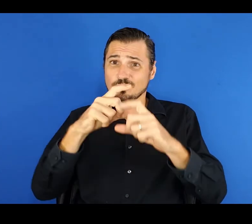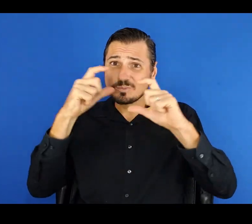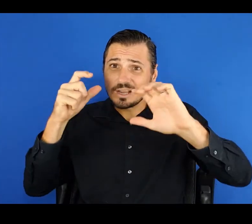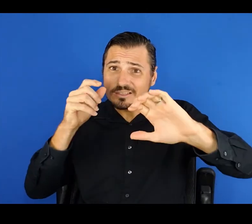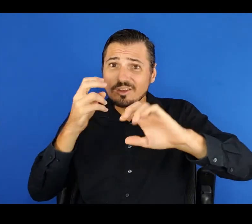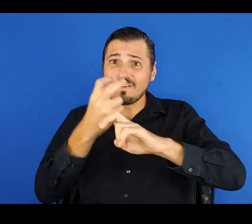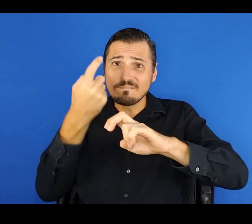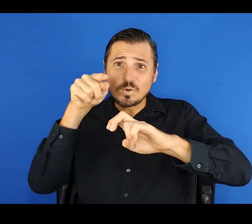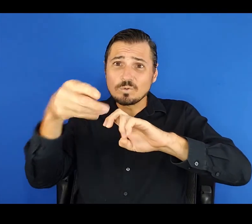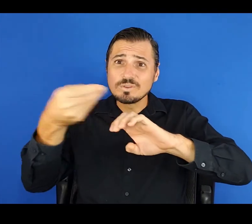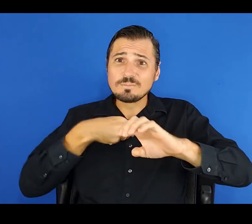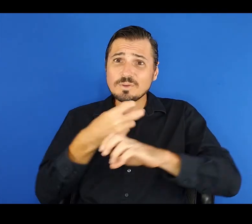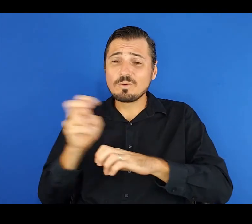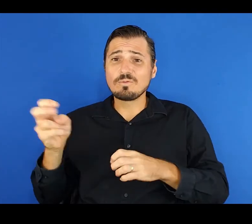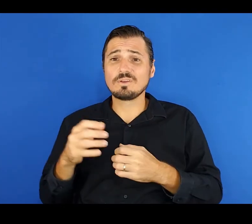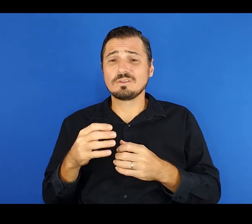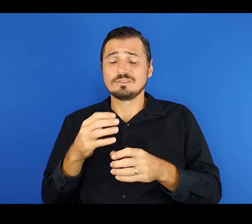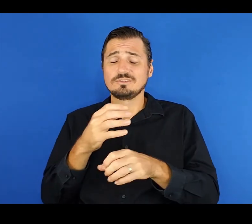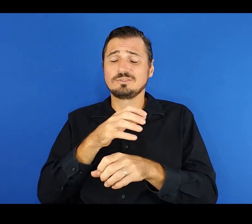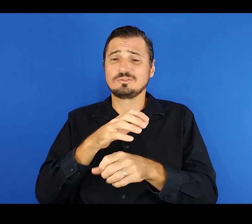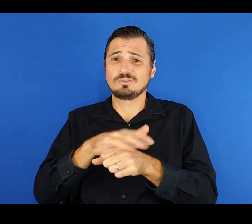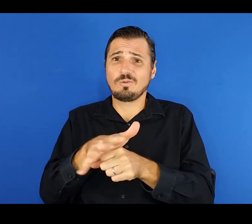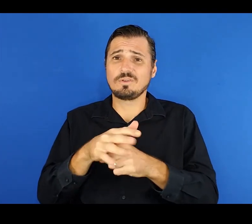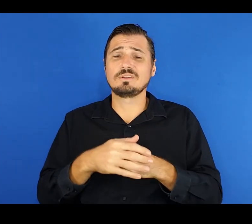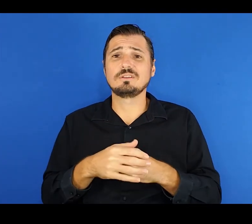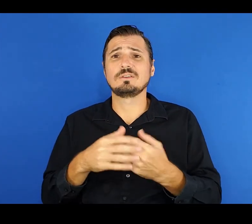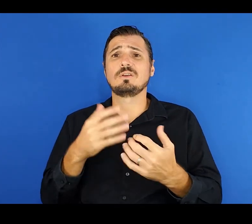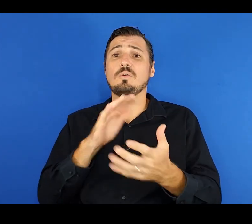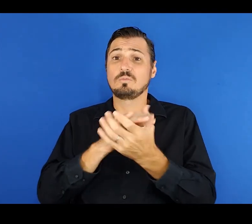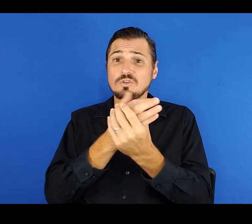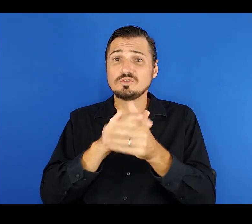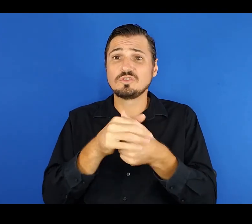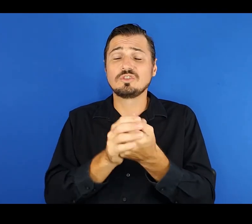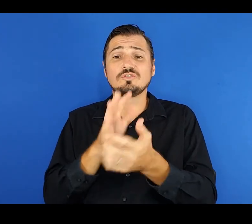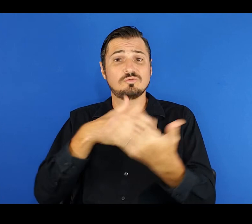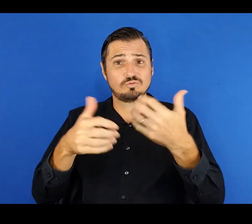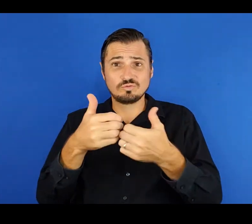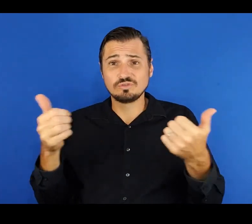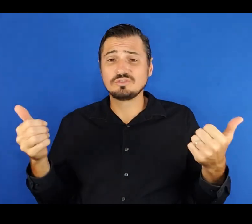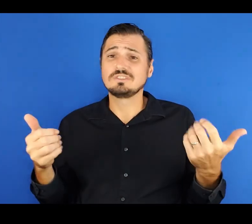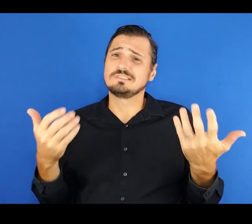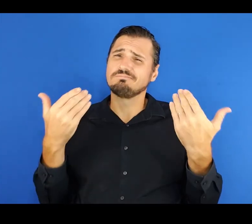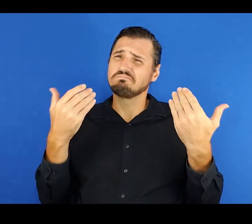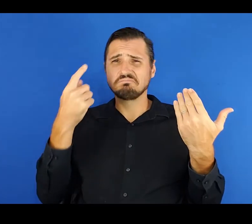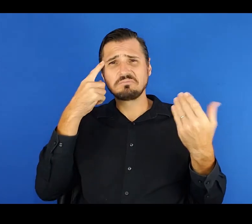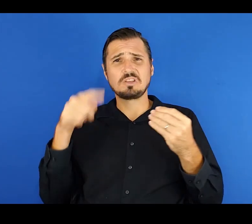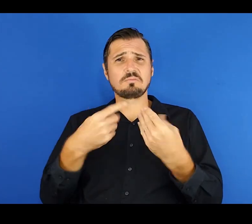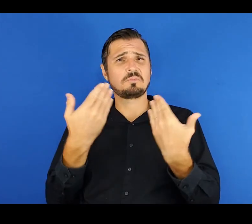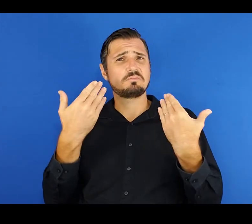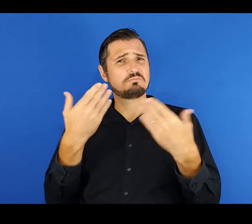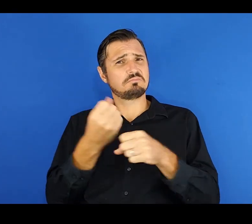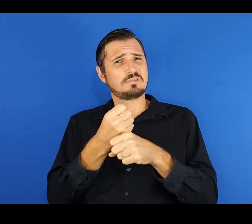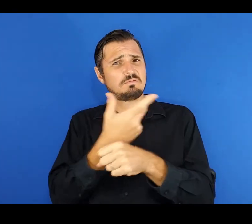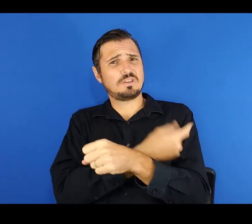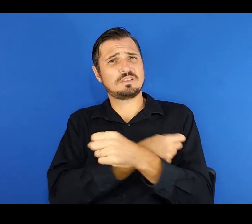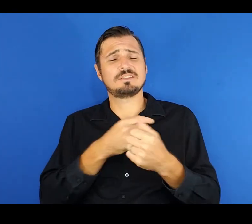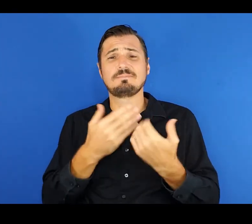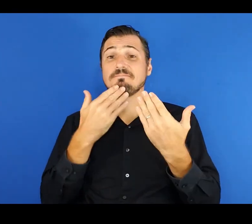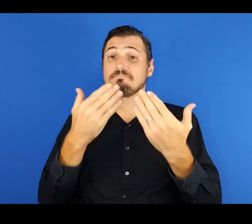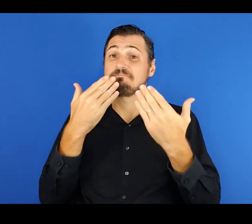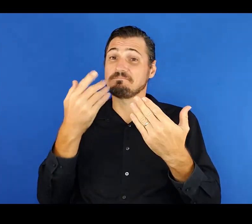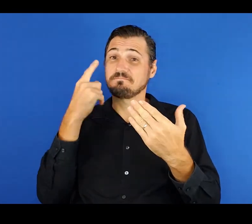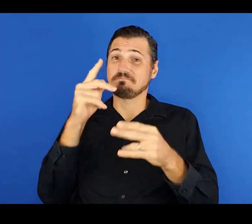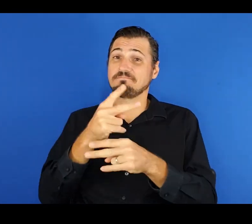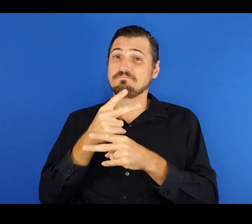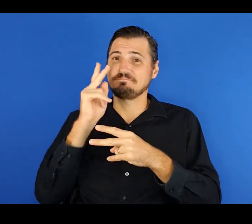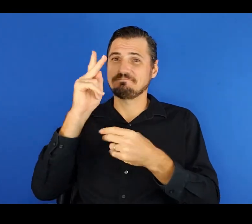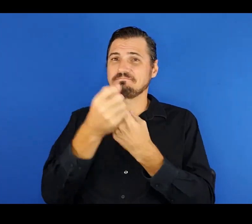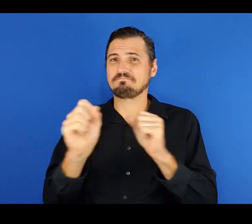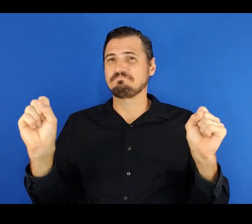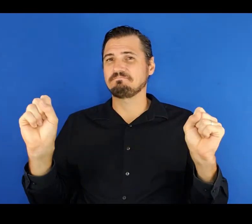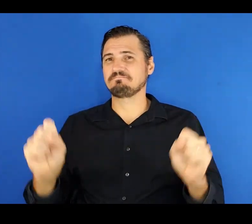Wash your hands, keep your distance, avoid gatherings and of course, consider getting a vaccine. Mahalo for helping to keep Kaua‘i safe!